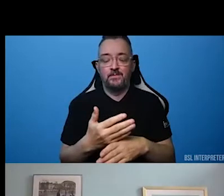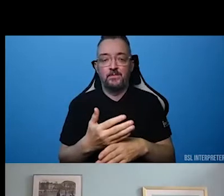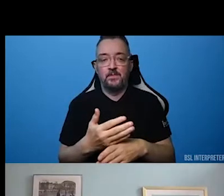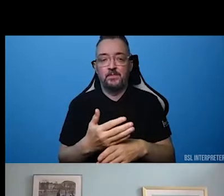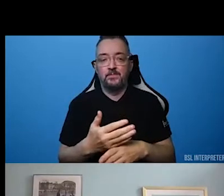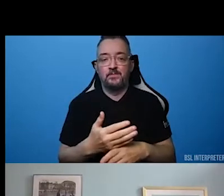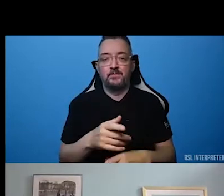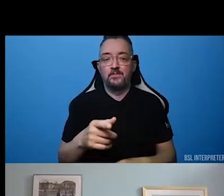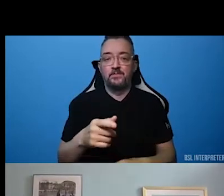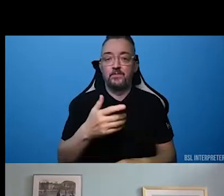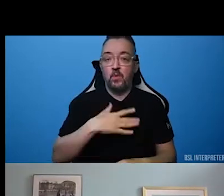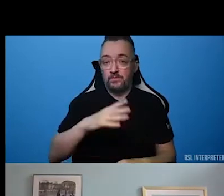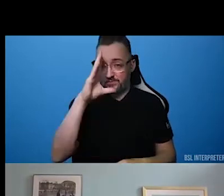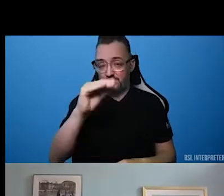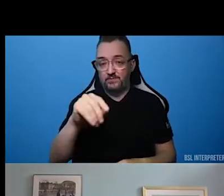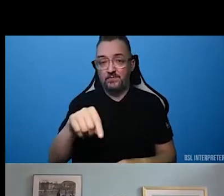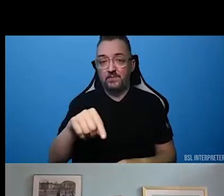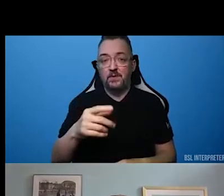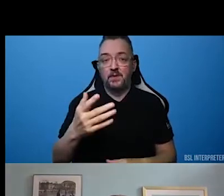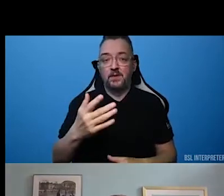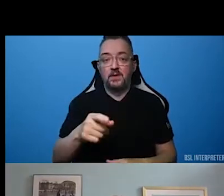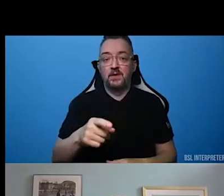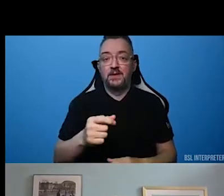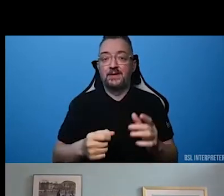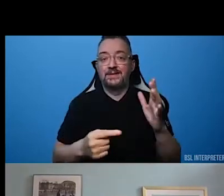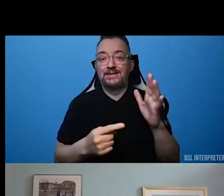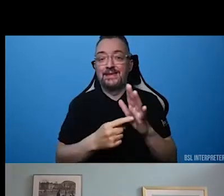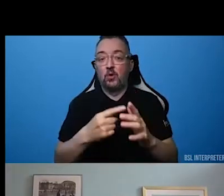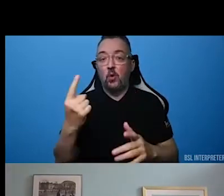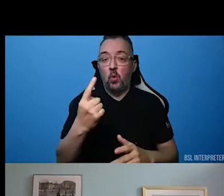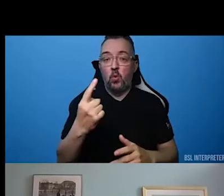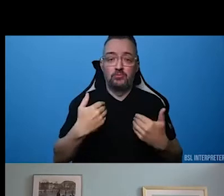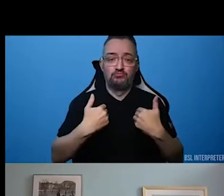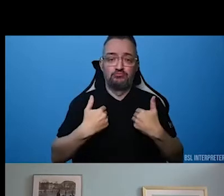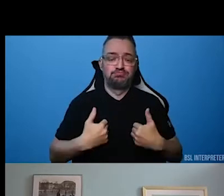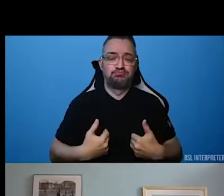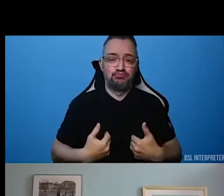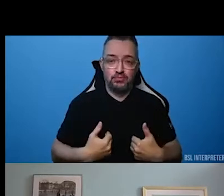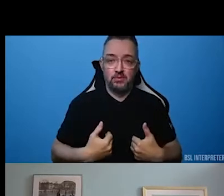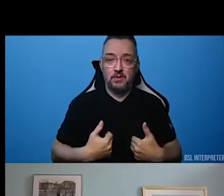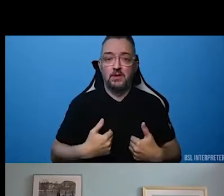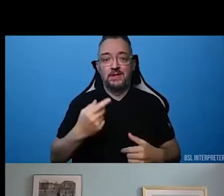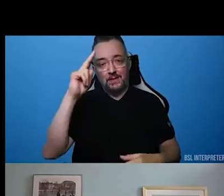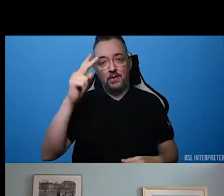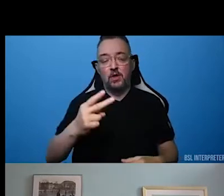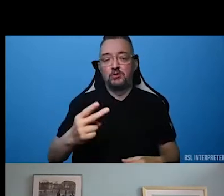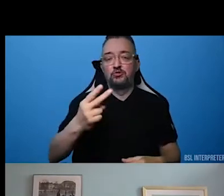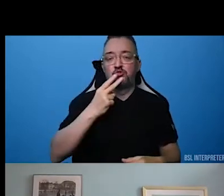What I'd like to flag up then is that the key figures who made their fortunes from this became known as tobacco lords